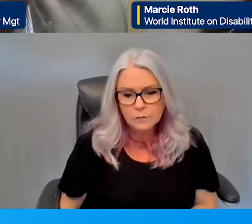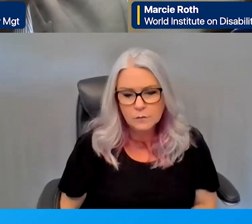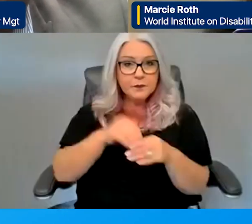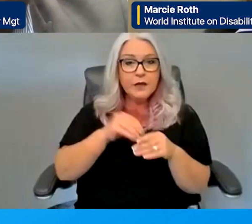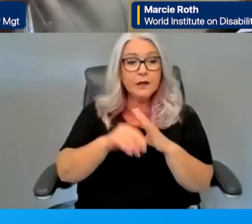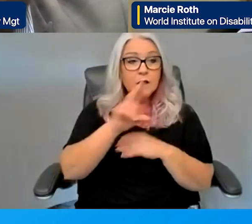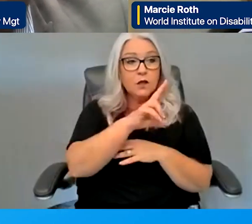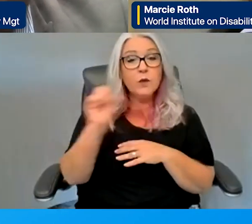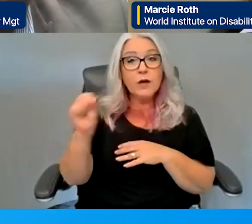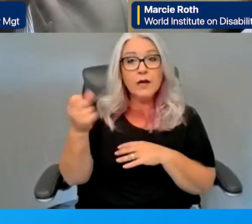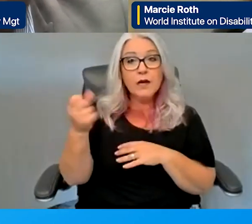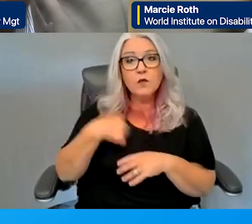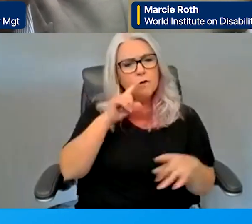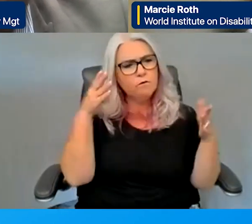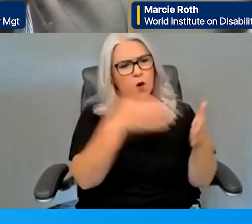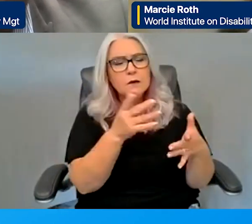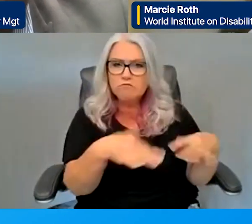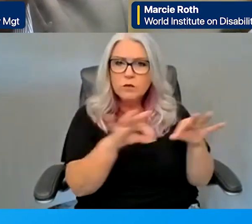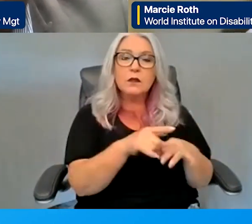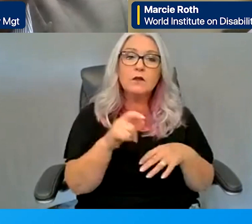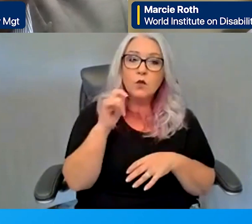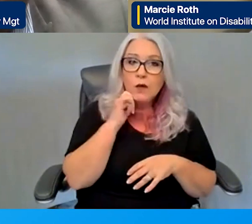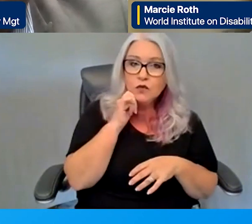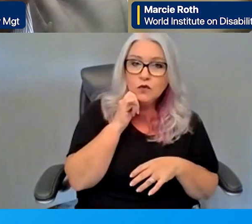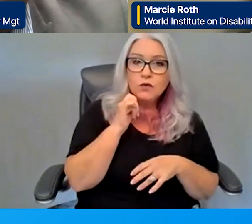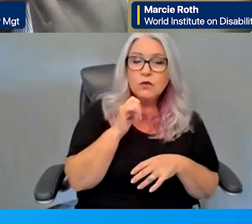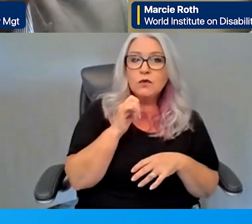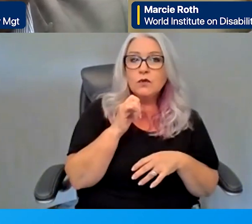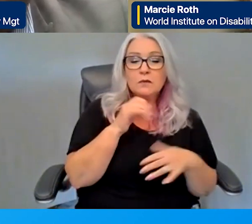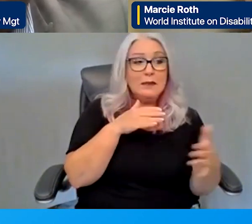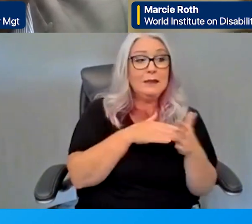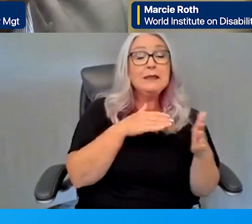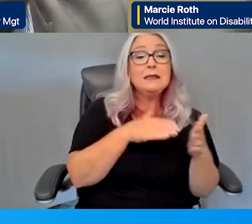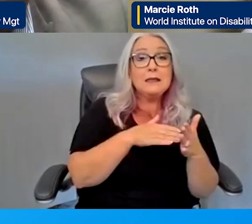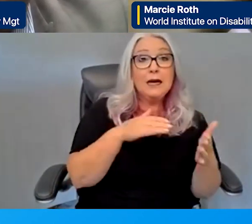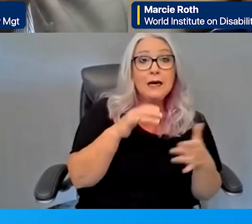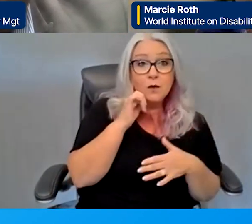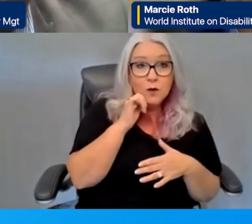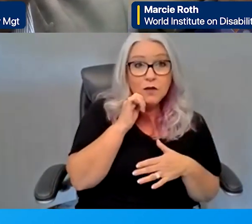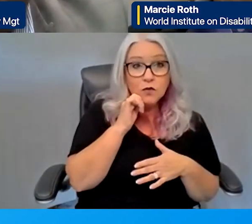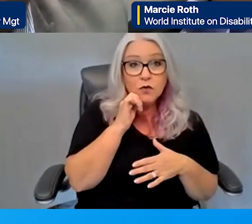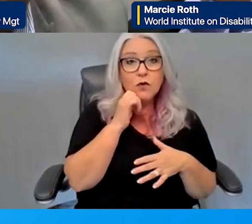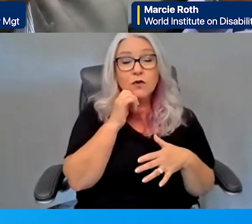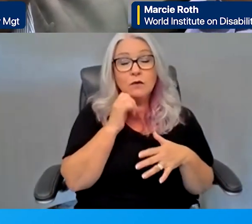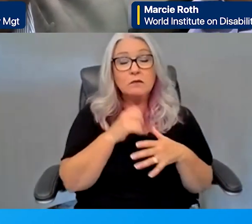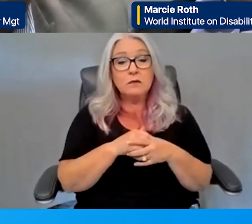racial antiracial situations,